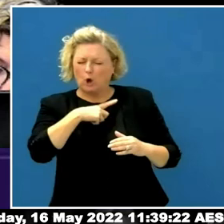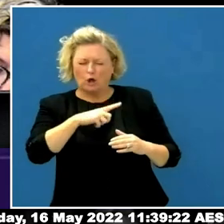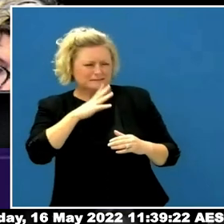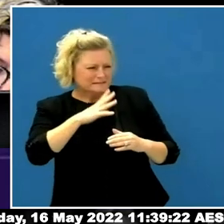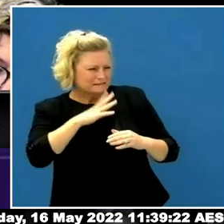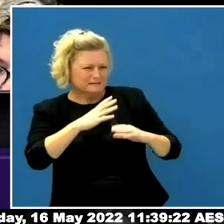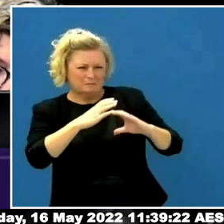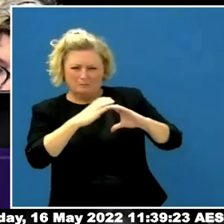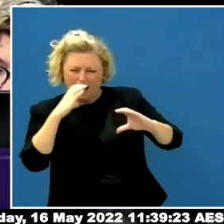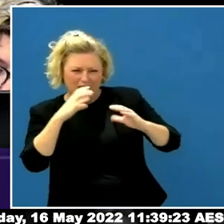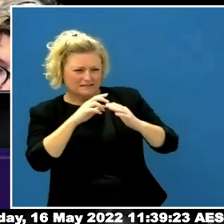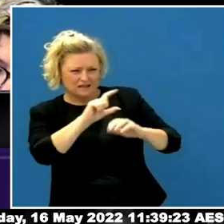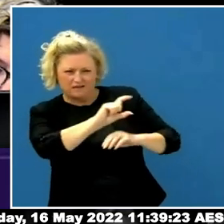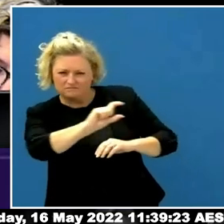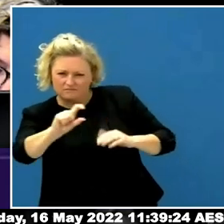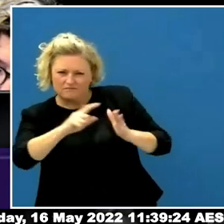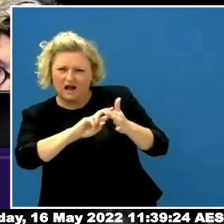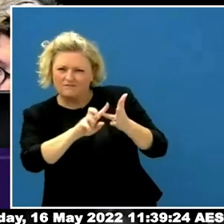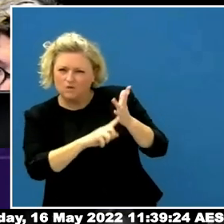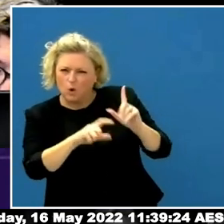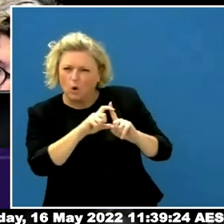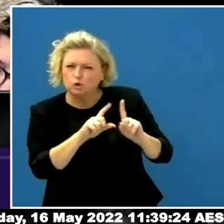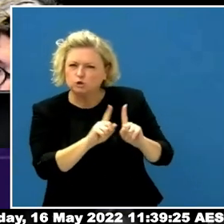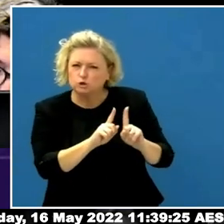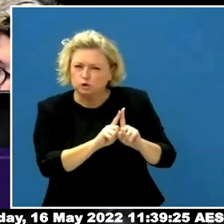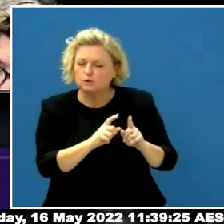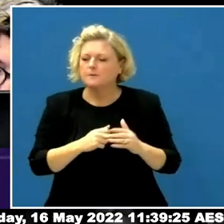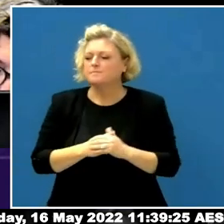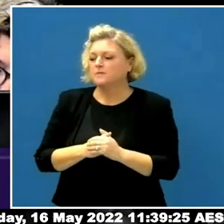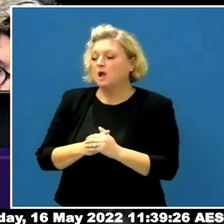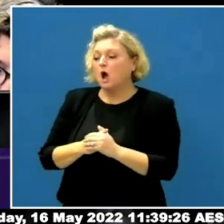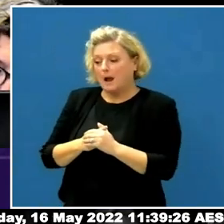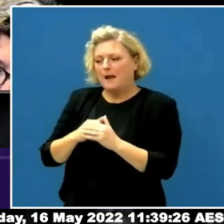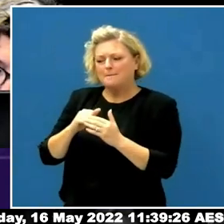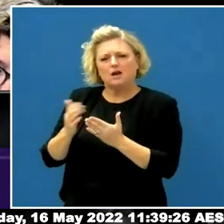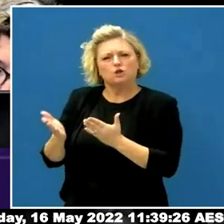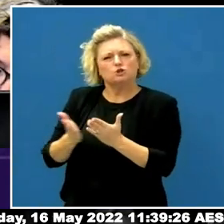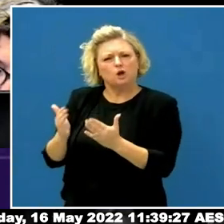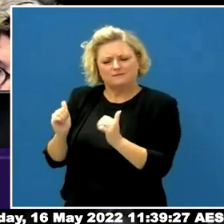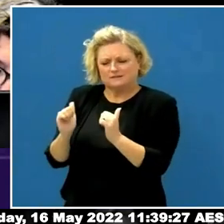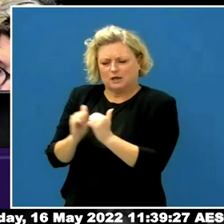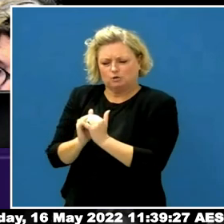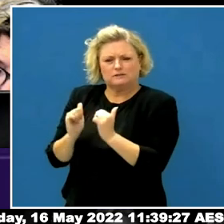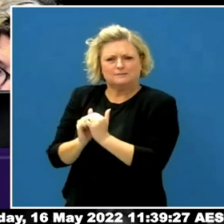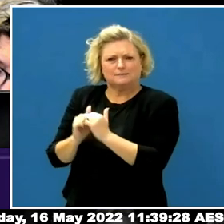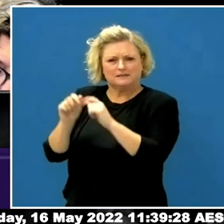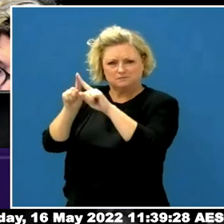Yes. MR FOGARTY: And those agreements had quotes for their services?